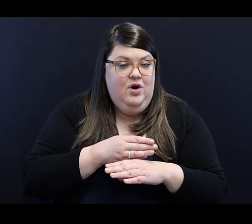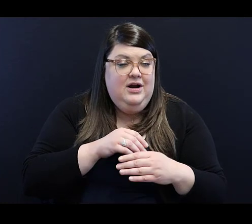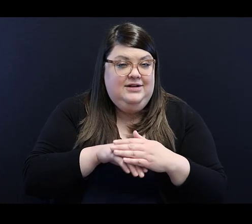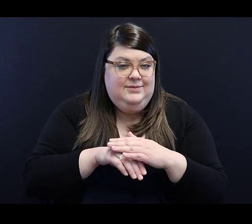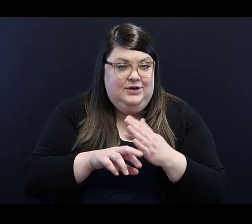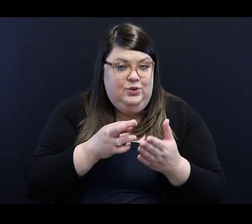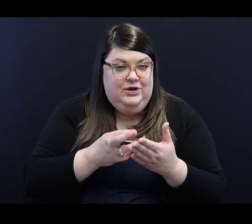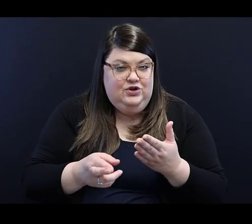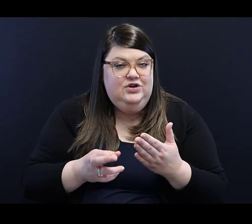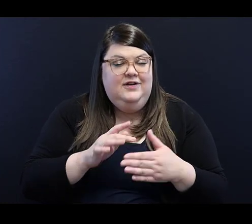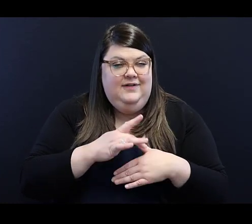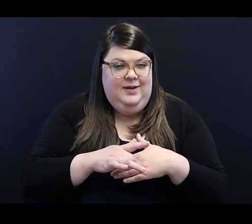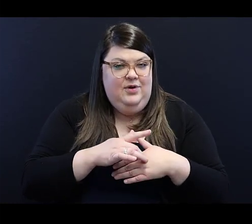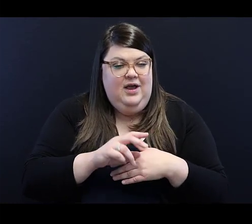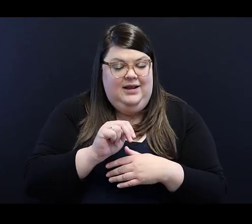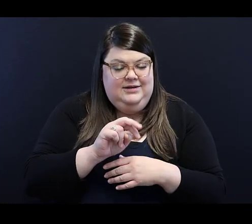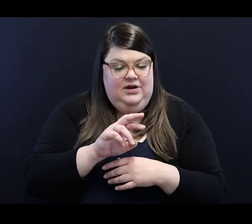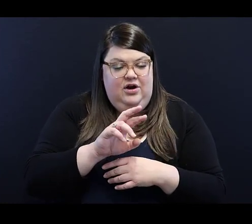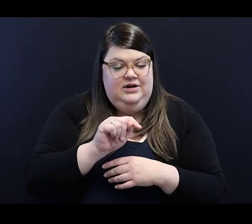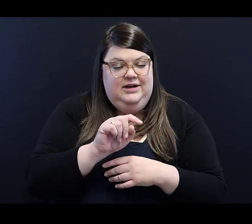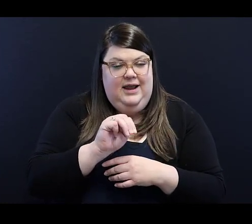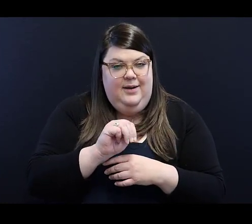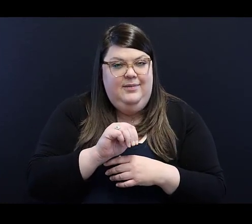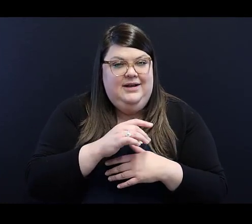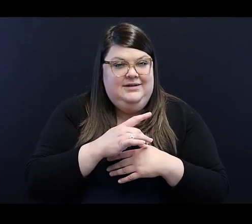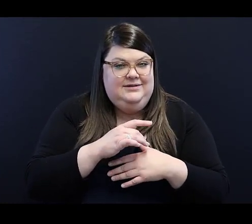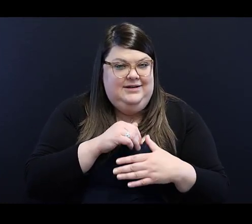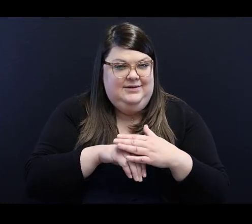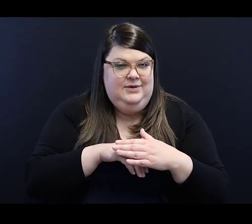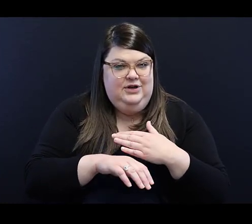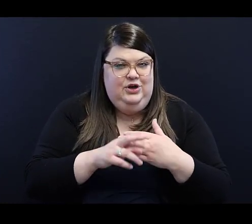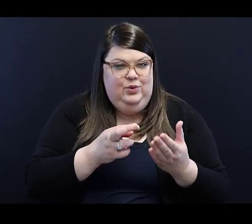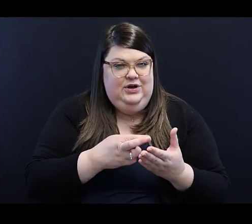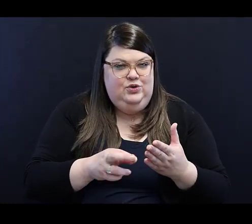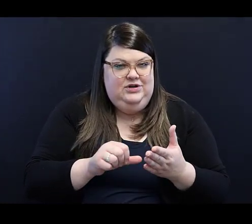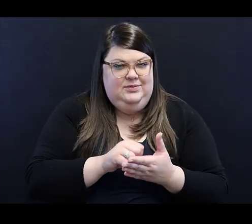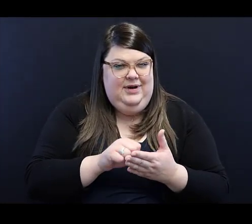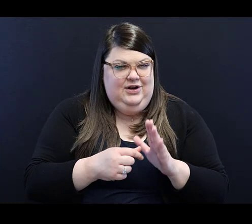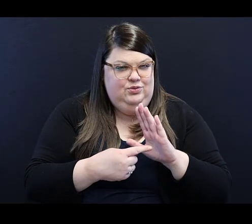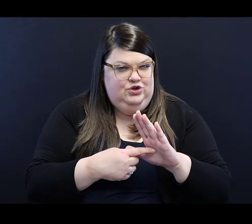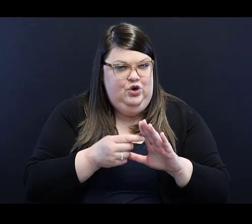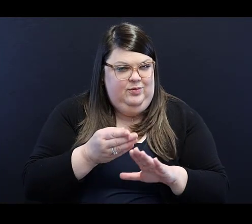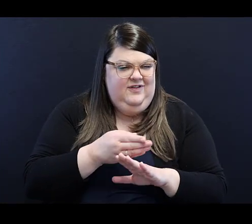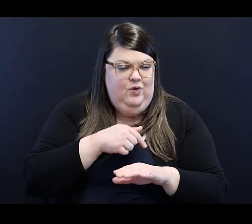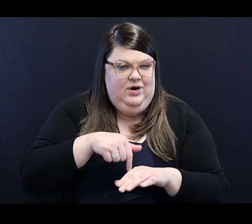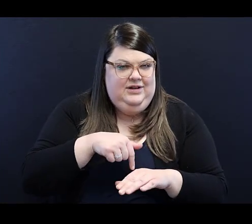available on the NCRTM Accessibility Resources page demonstrated earlier in this video tutorial.